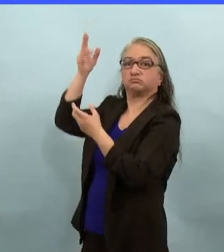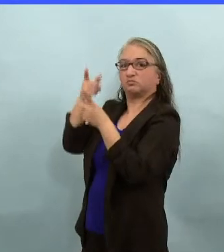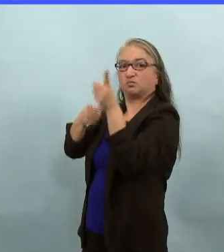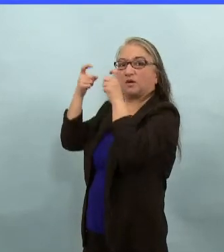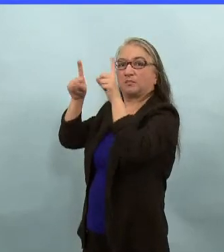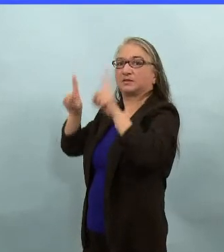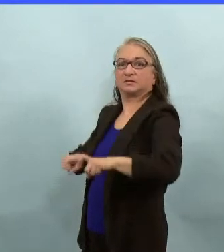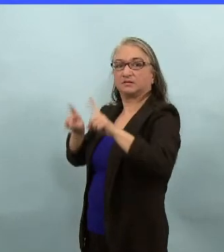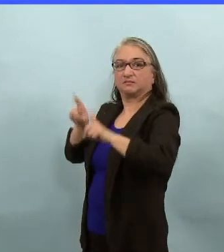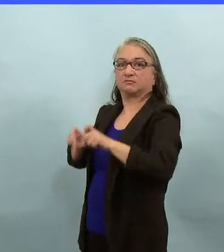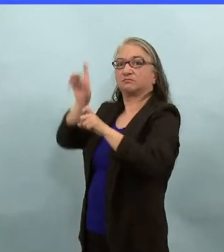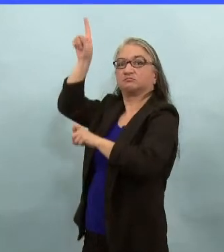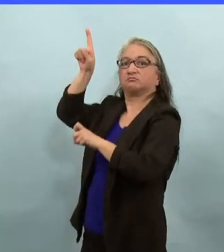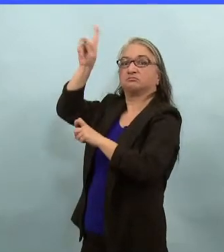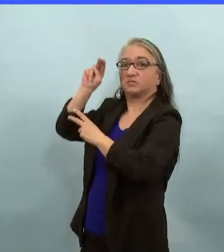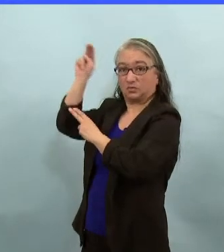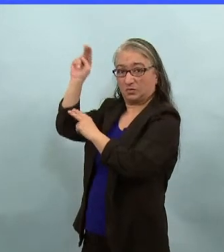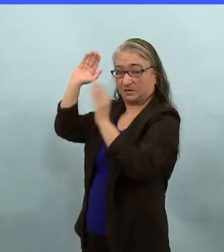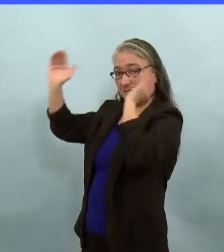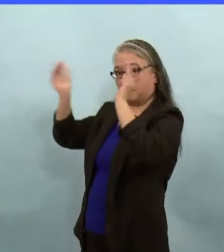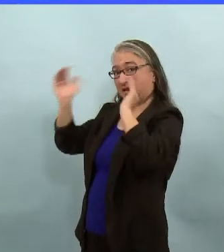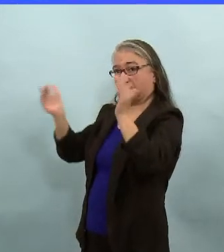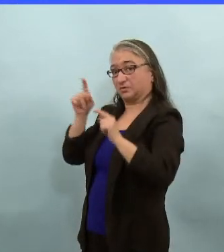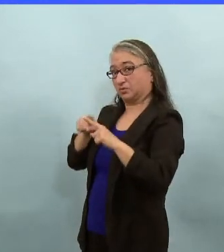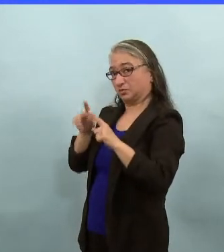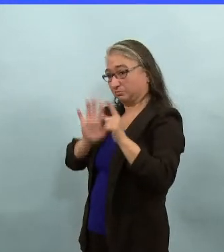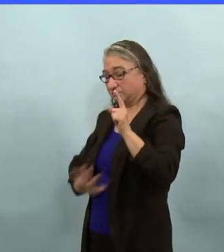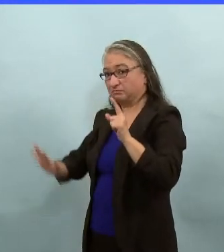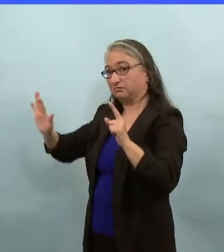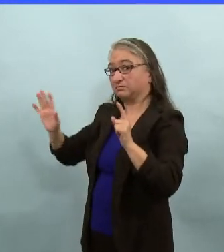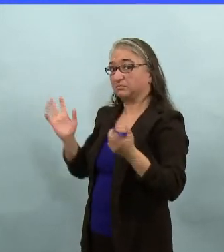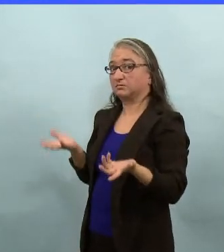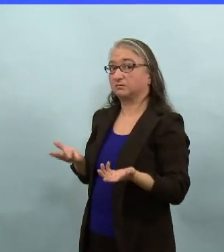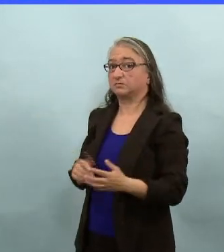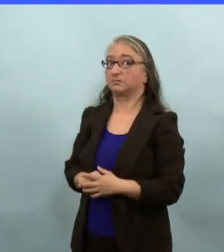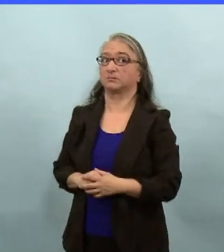when compared to the rest of the province we can get more information on the distribution and